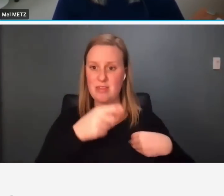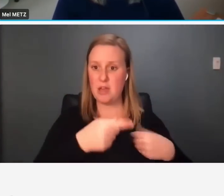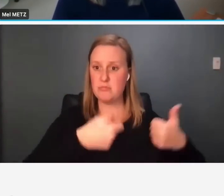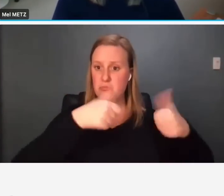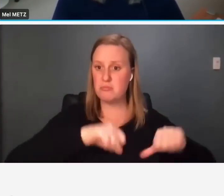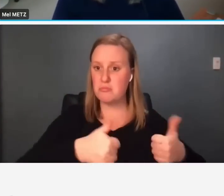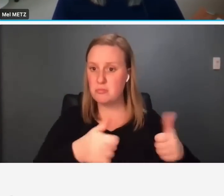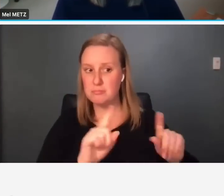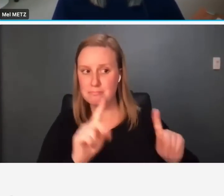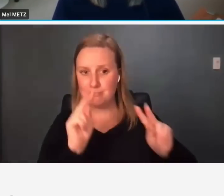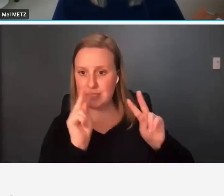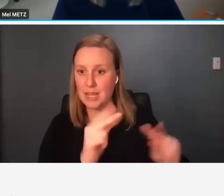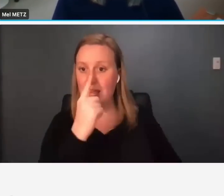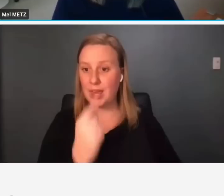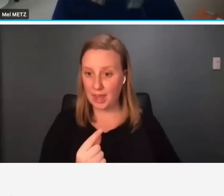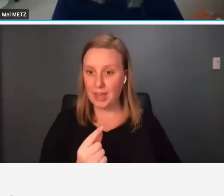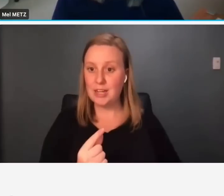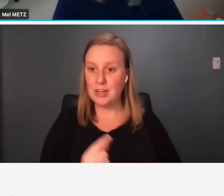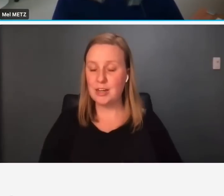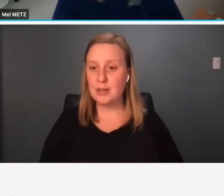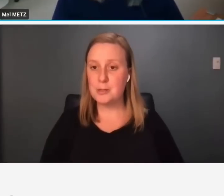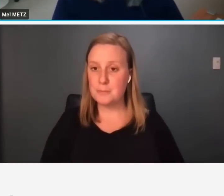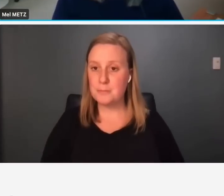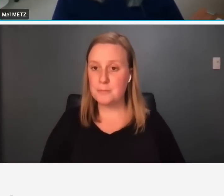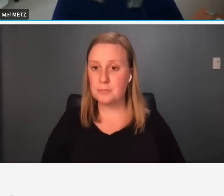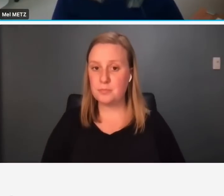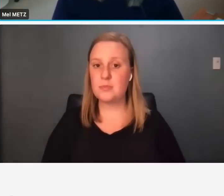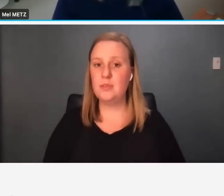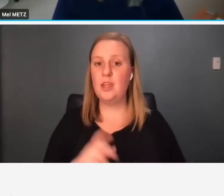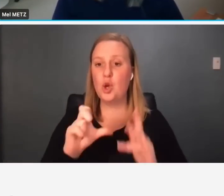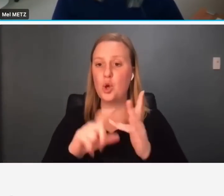It introduces a sector wide code of conduct and banning